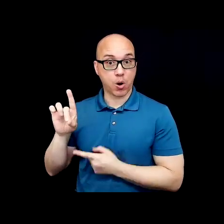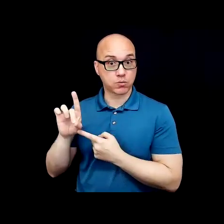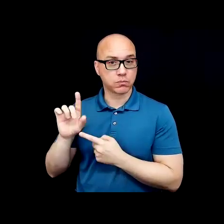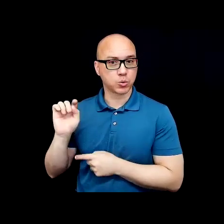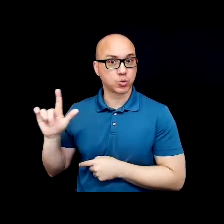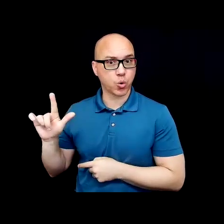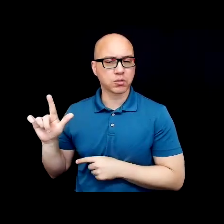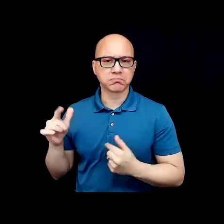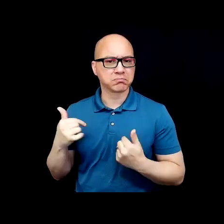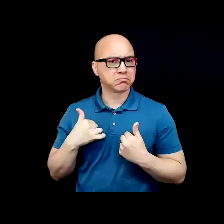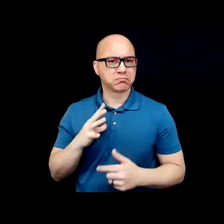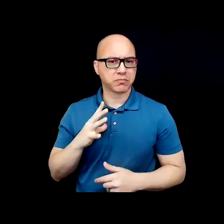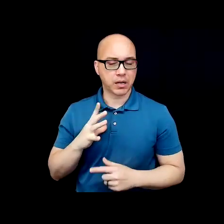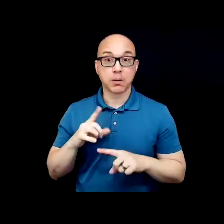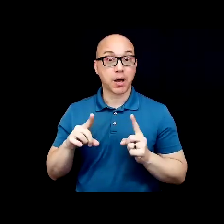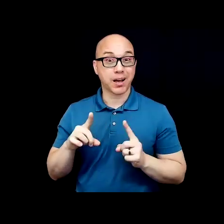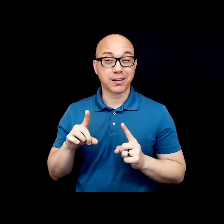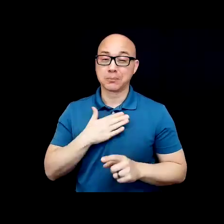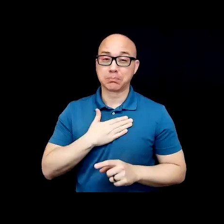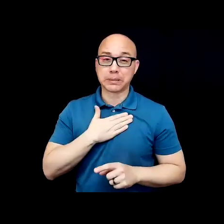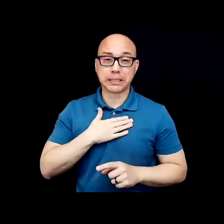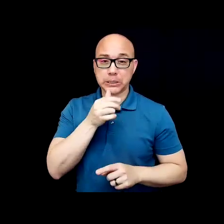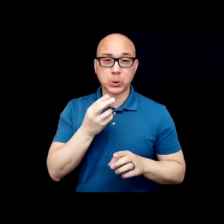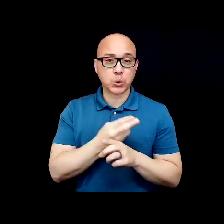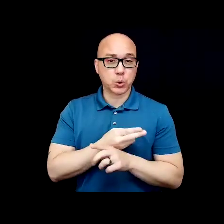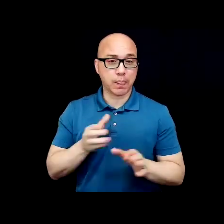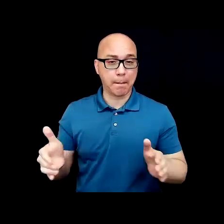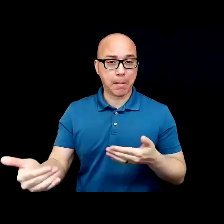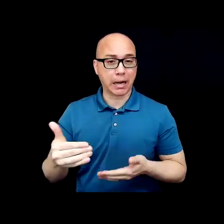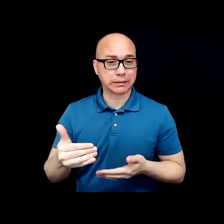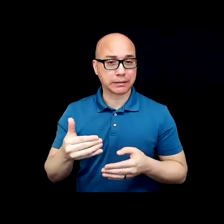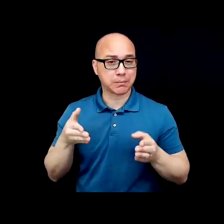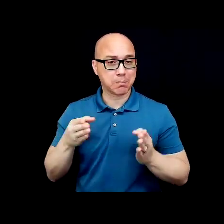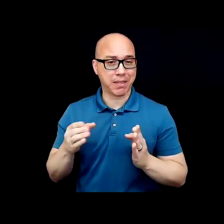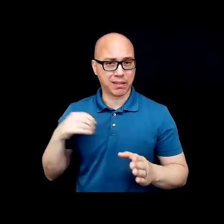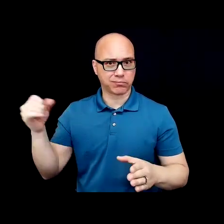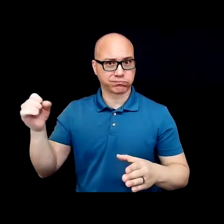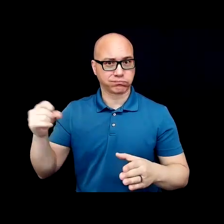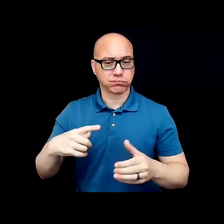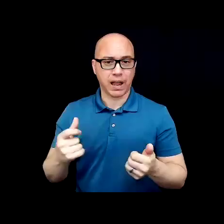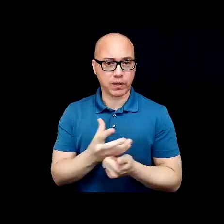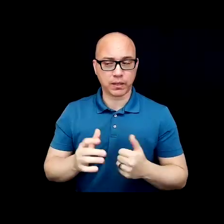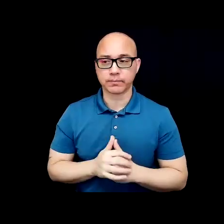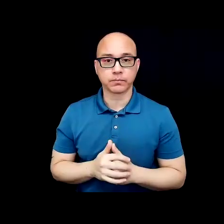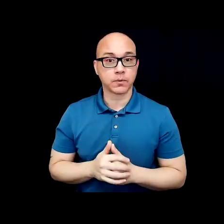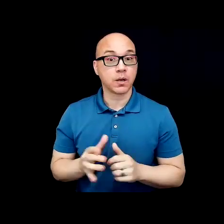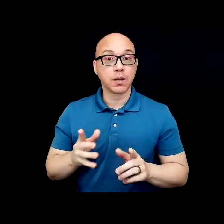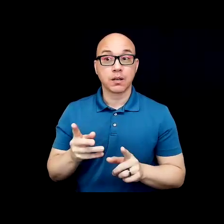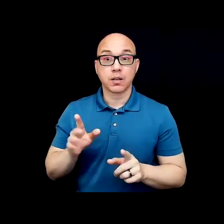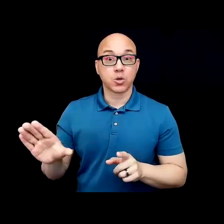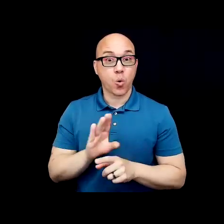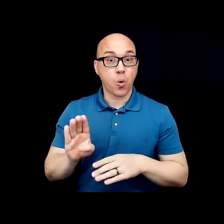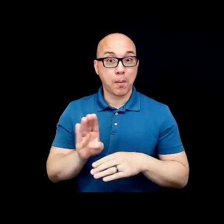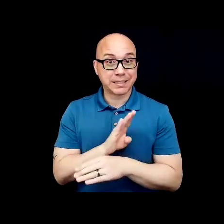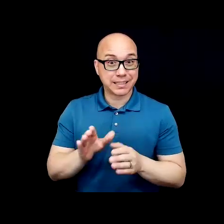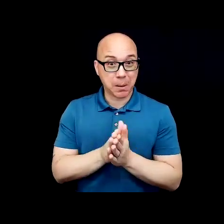please do not use the shoe box method. Keep your data updated weekly, monthly -- have